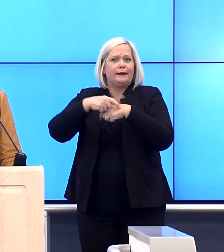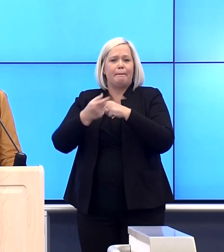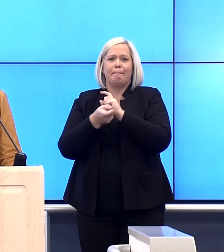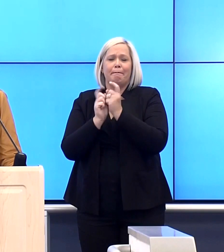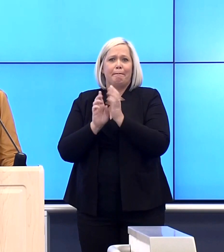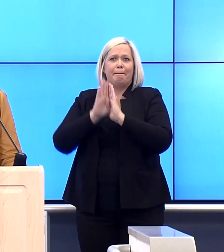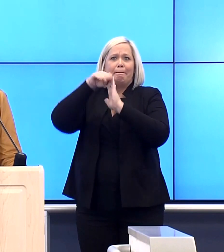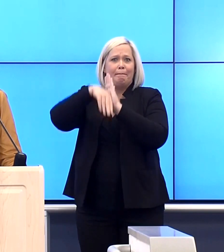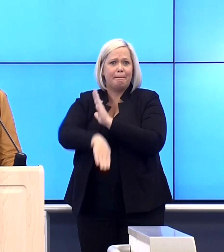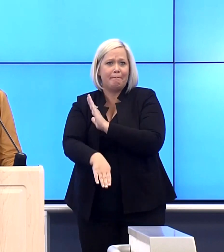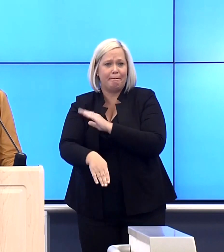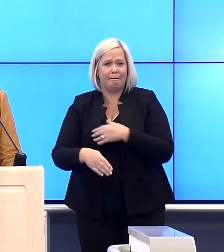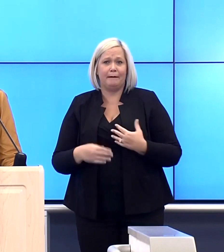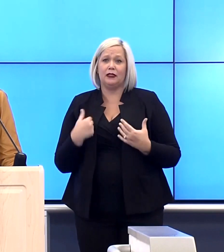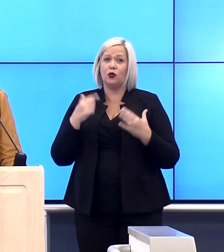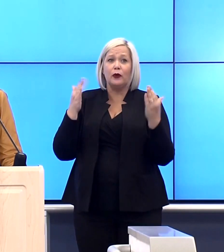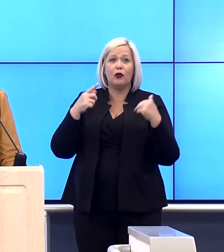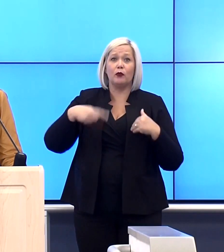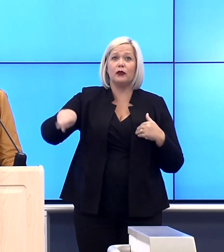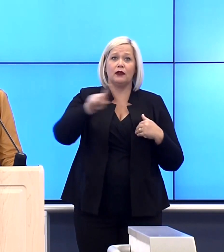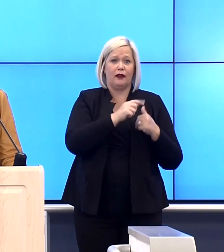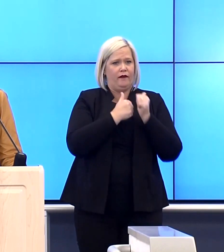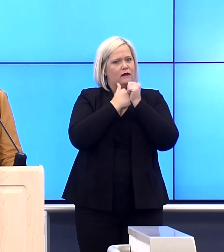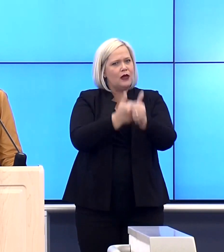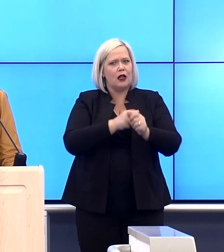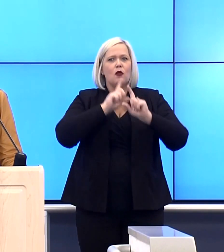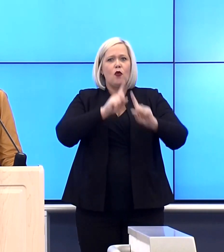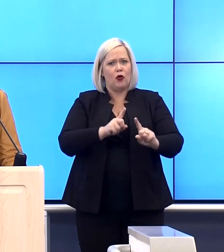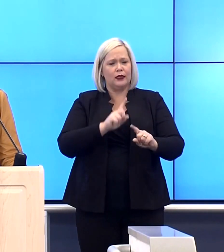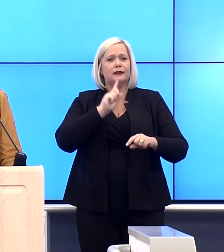MATTER OF WEEKS. SO OUR HOPE IS THAT EVERYONE SO OUR HOPE IS THAT EVERYONE TAKES THIS SERIOUSLY AND DOES